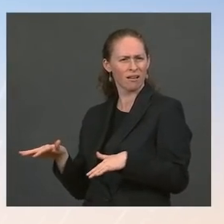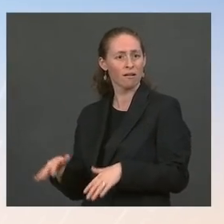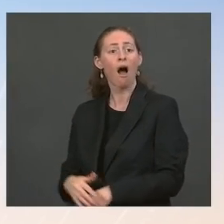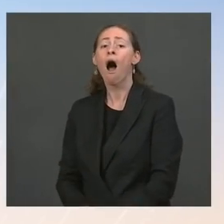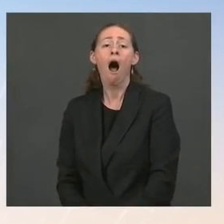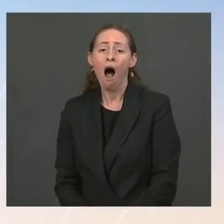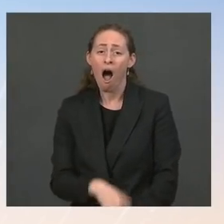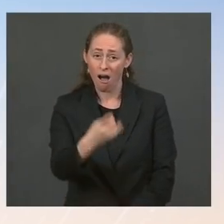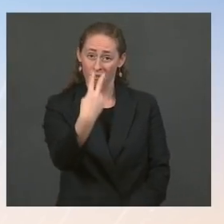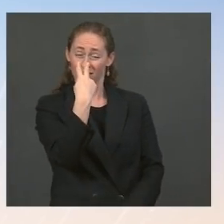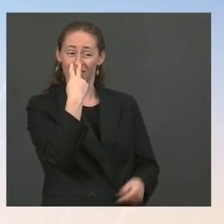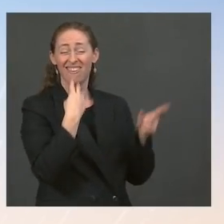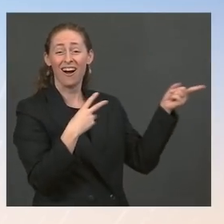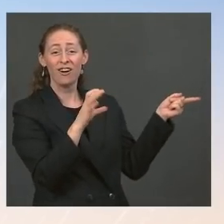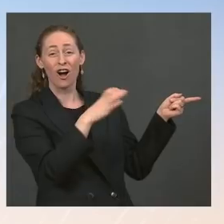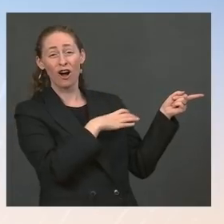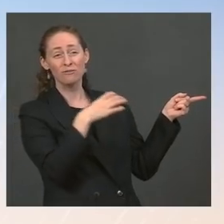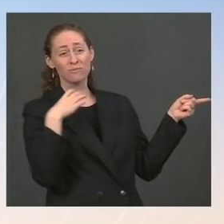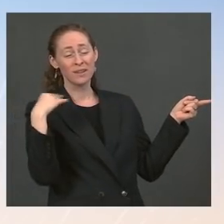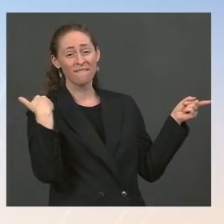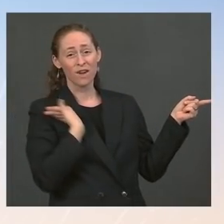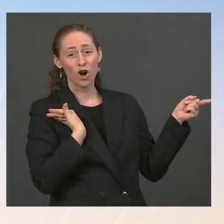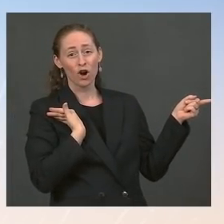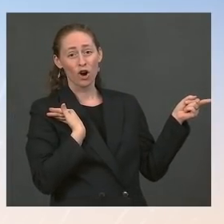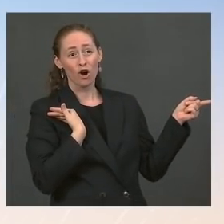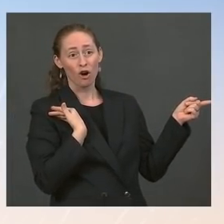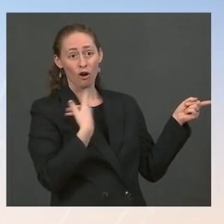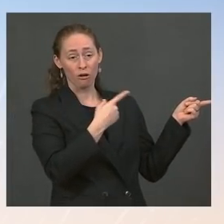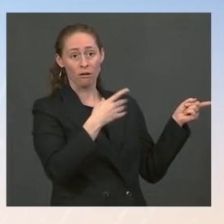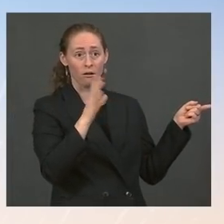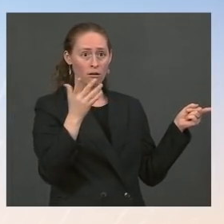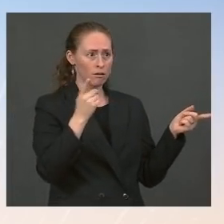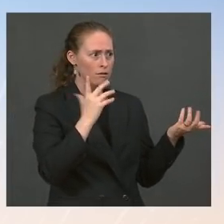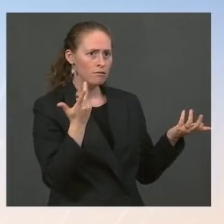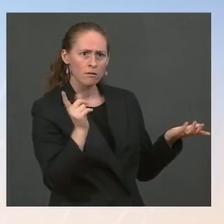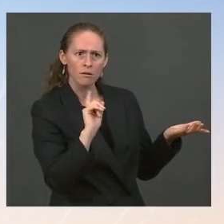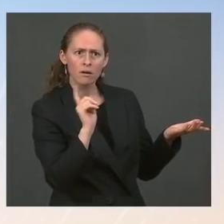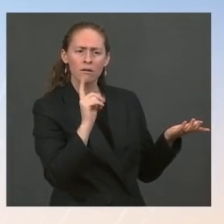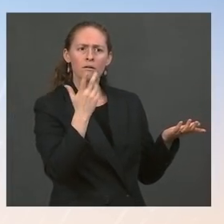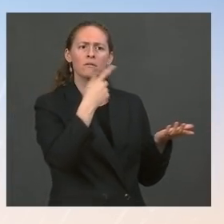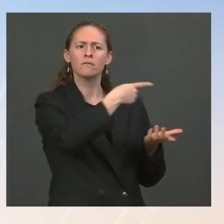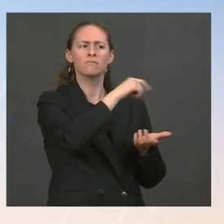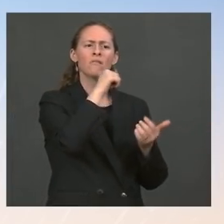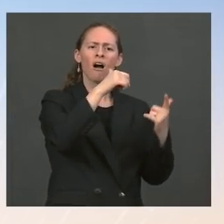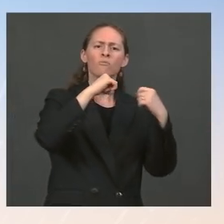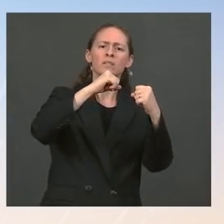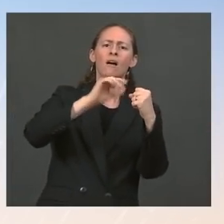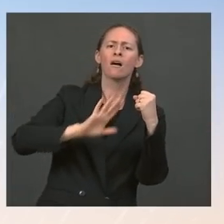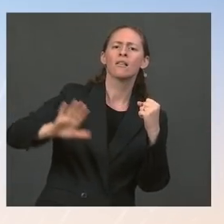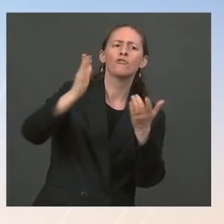in protecting people's fundamental right to vote is also frustrating to the President and to this administration.